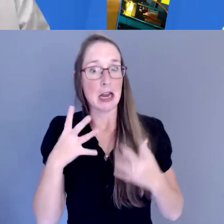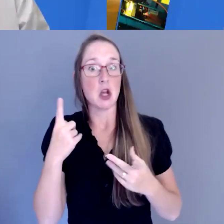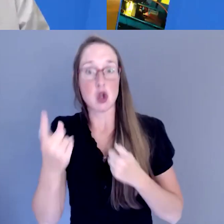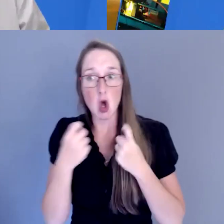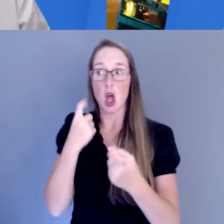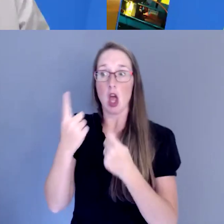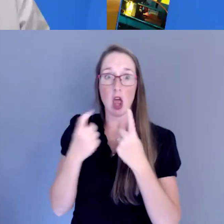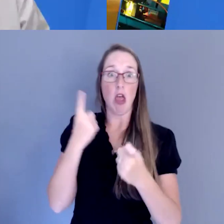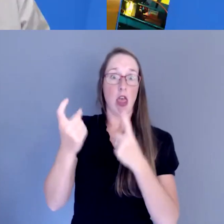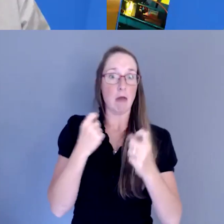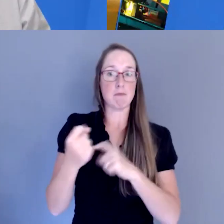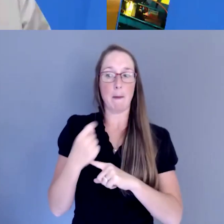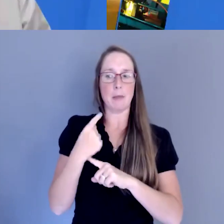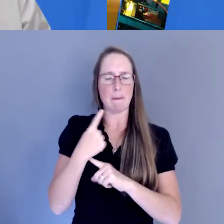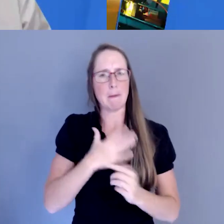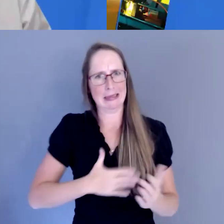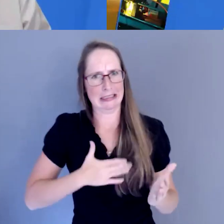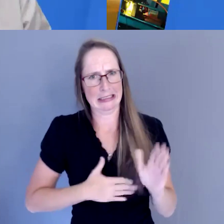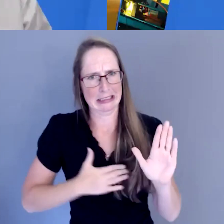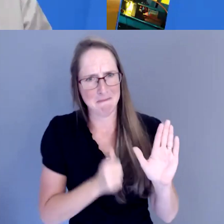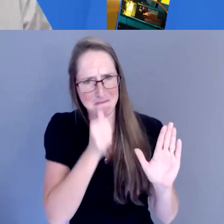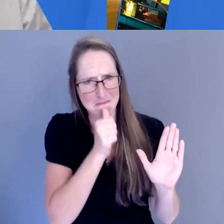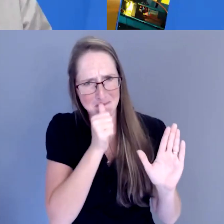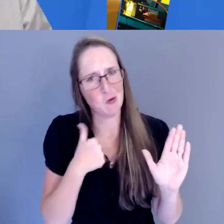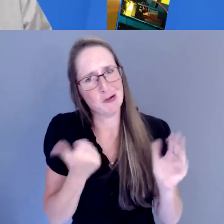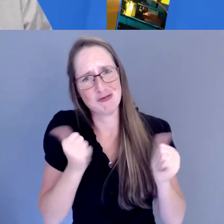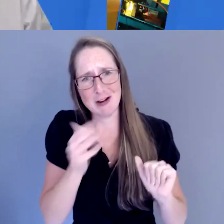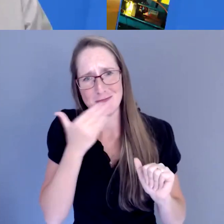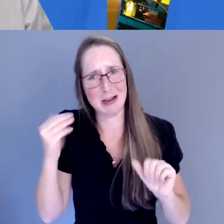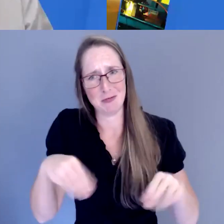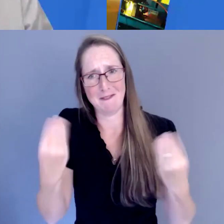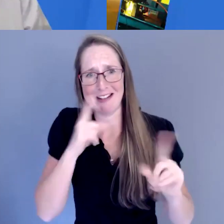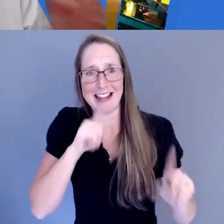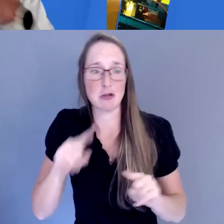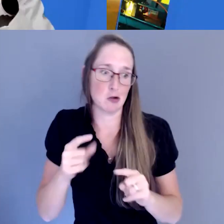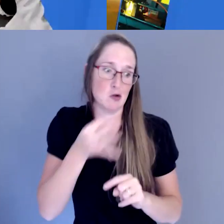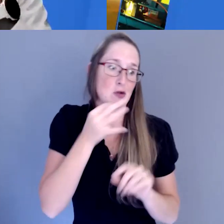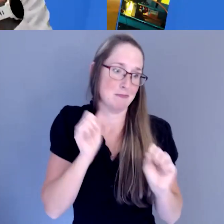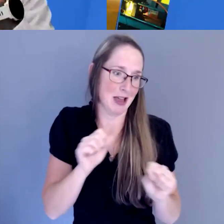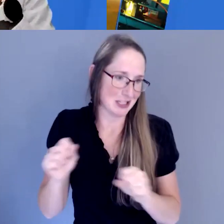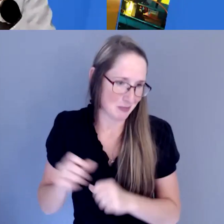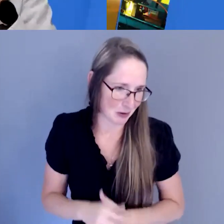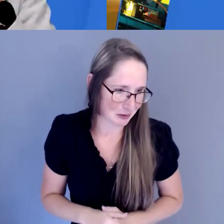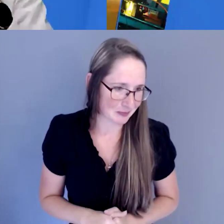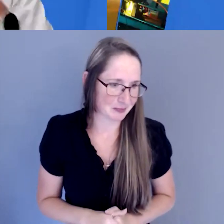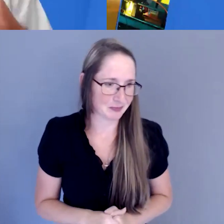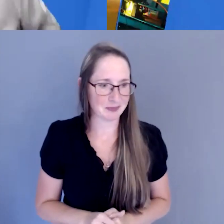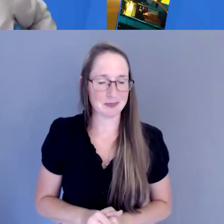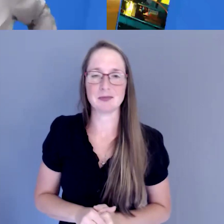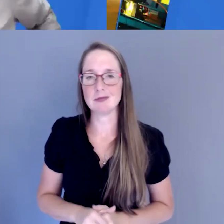Please be patient. We really do our best to get you answers as soon as we possibly can. Jeremy Leffler: The other thing I'd like to